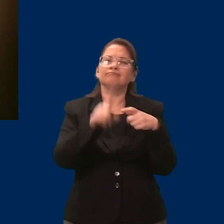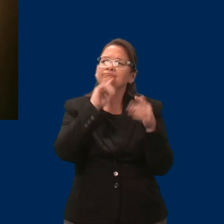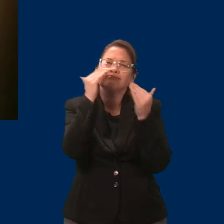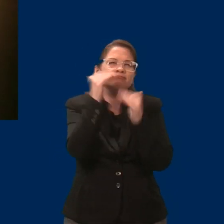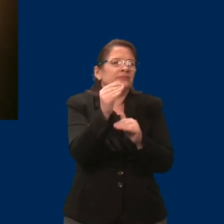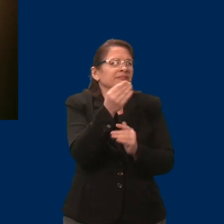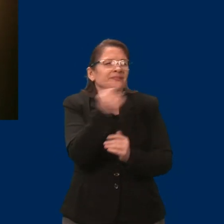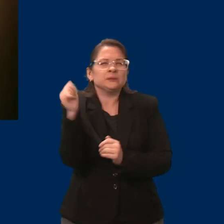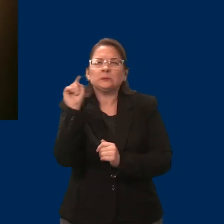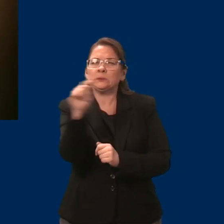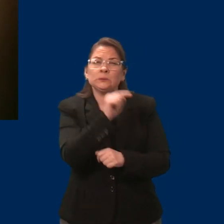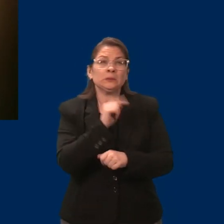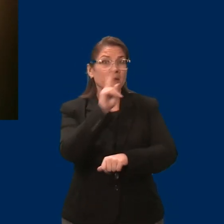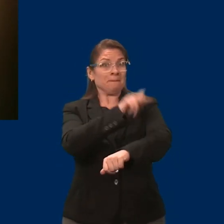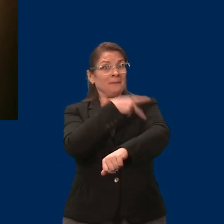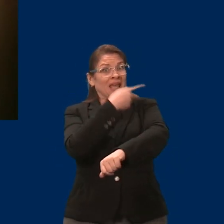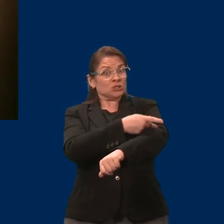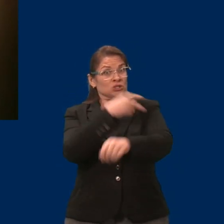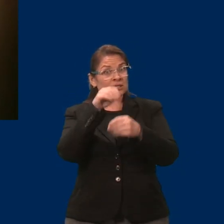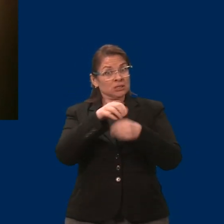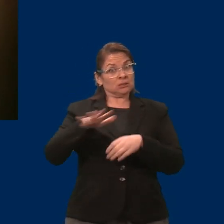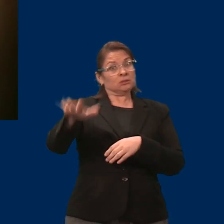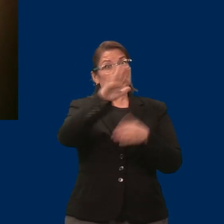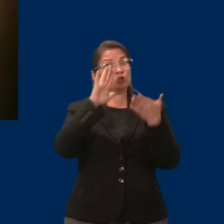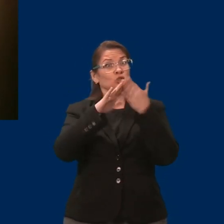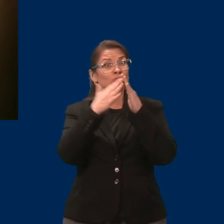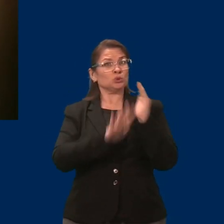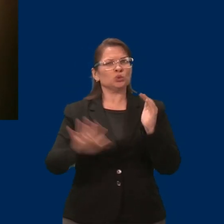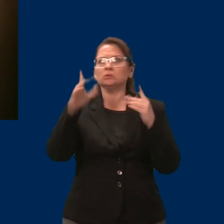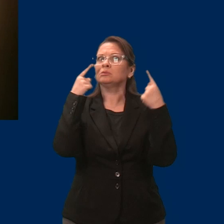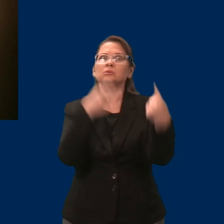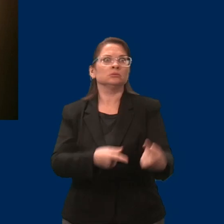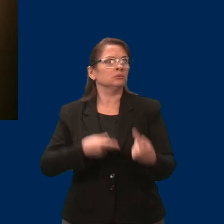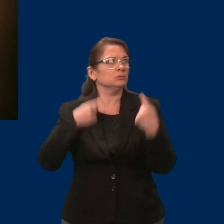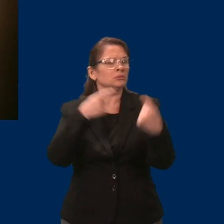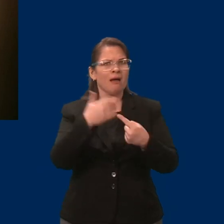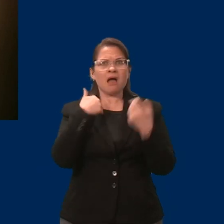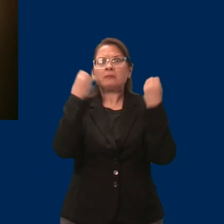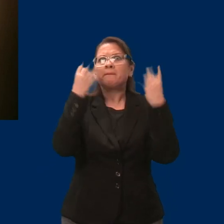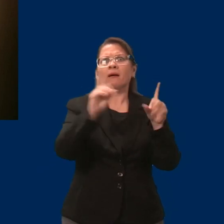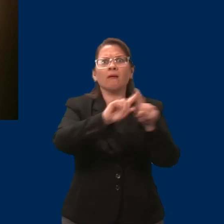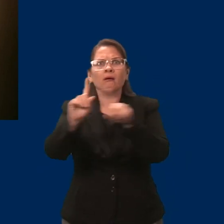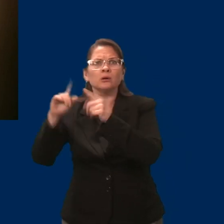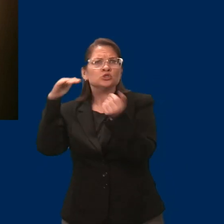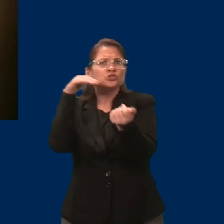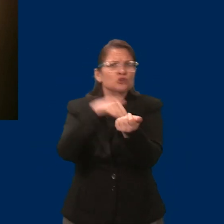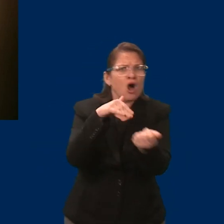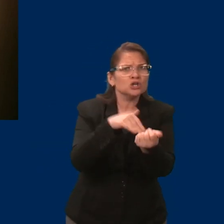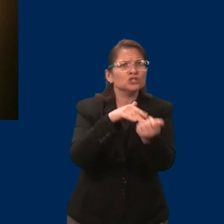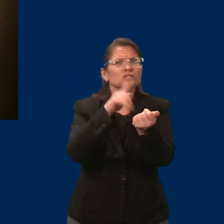in the rare disease community have a handful of specialists in the United States. It's not unheard of for some rare disease communities